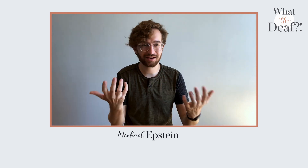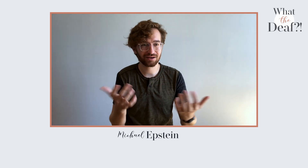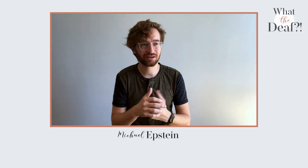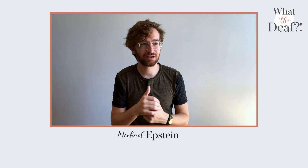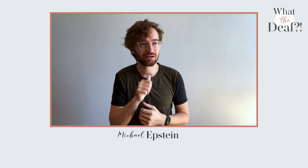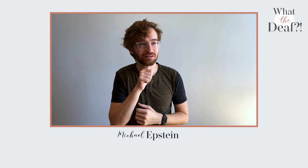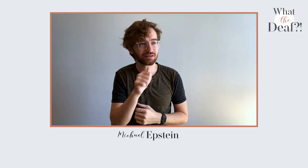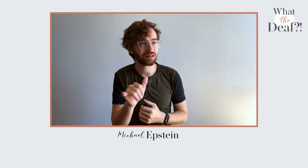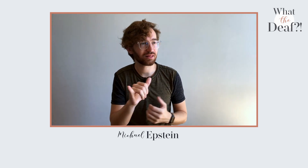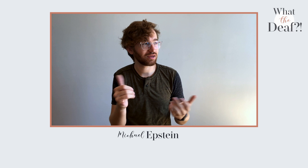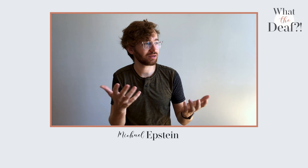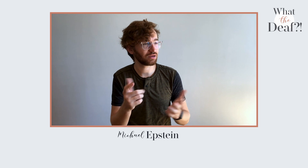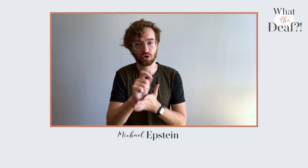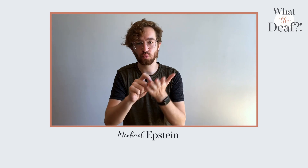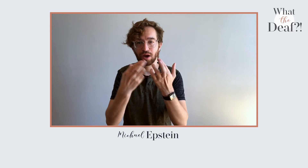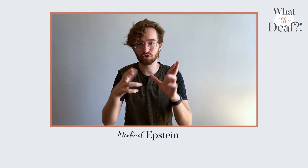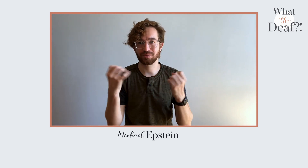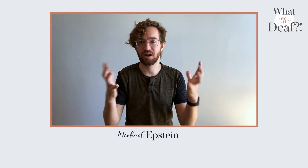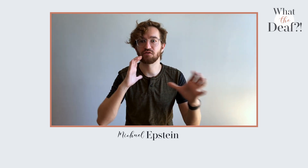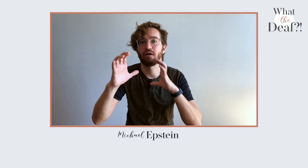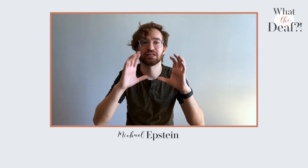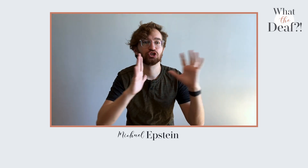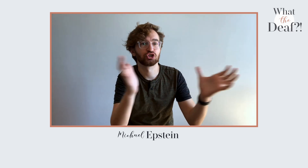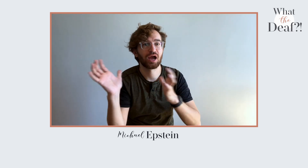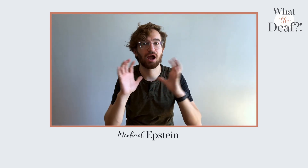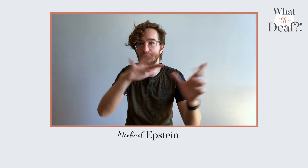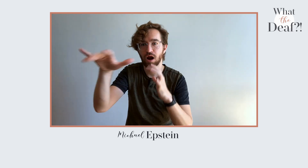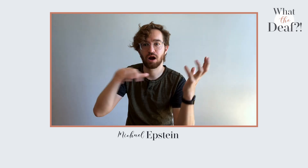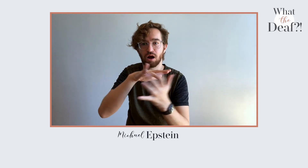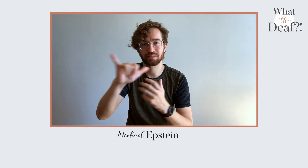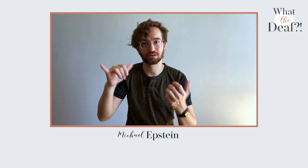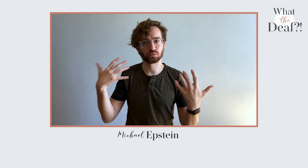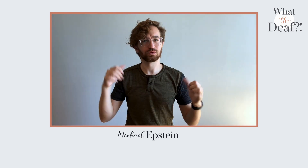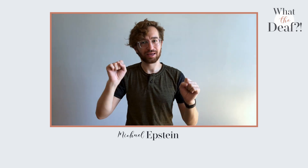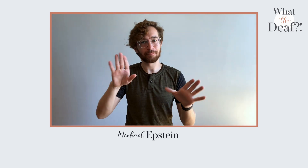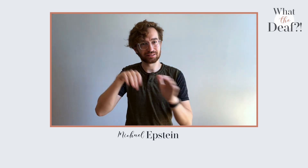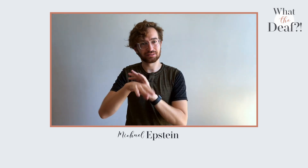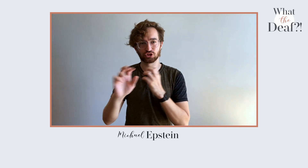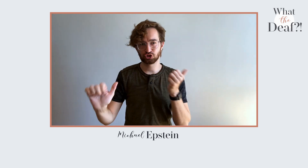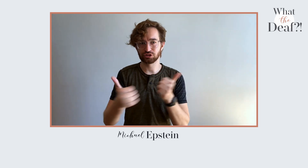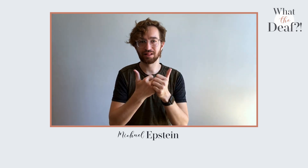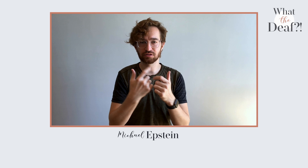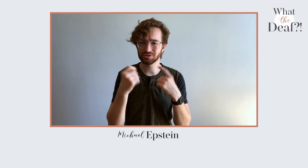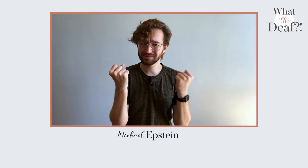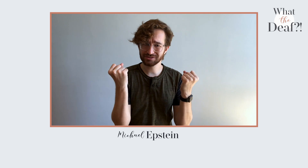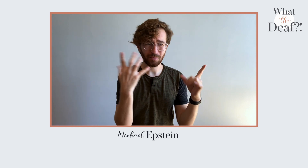It's not like when you think of the writer's room, the conversations and the back and forth that's happening. That could definitely be a challenging situation